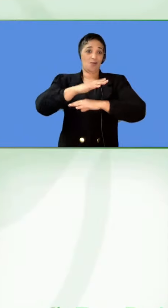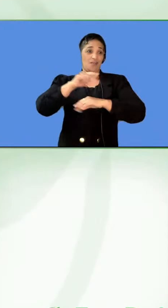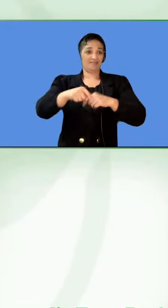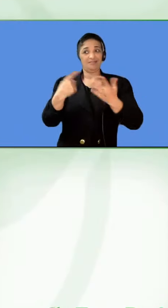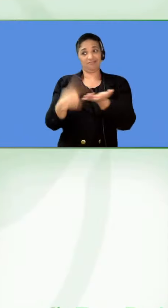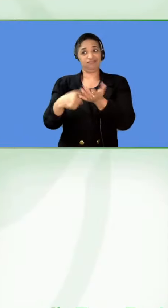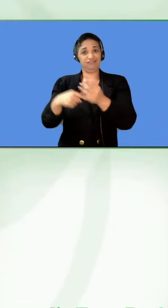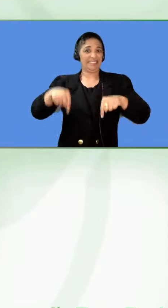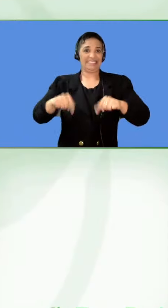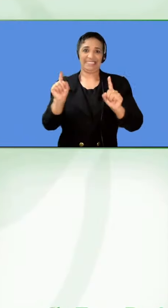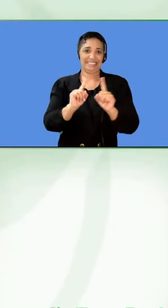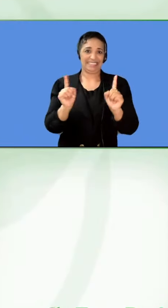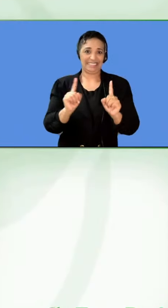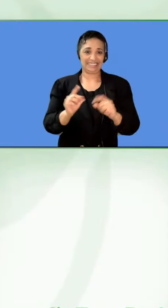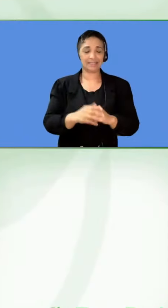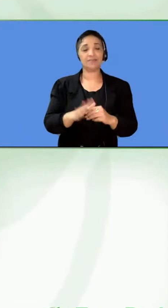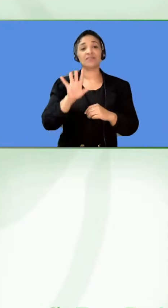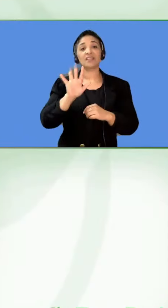We have another five minutes, and I will give…